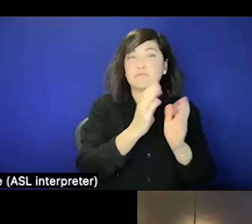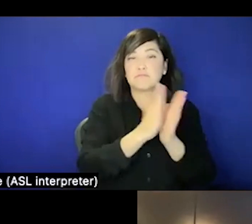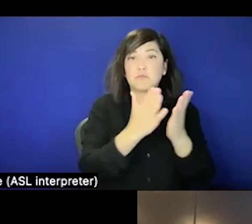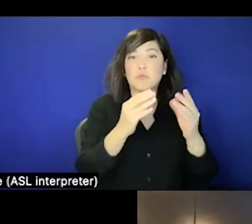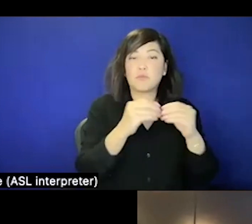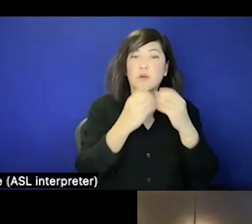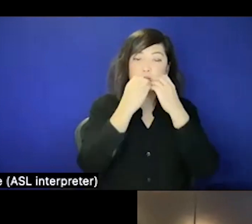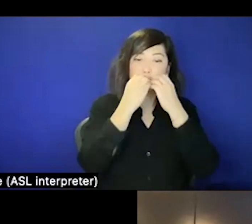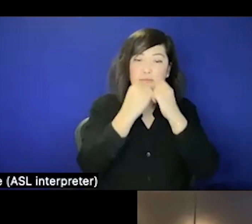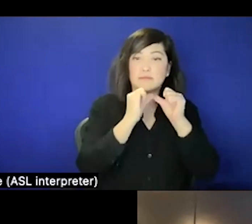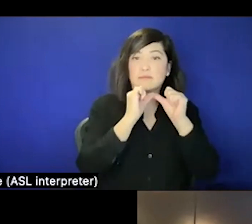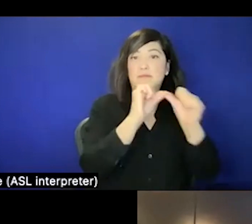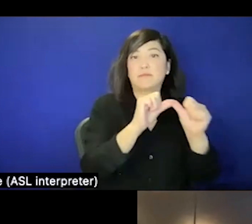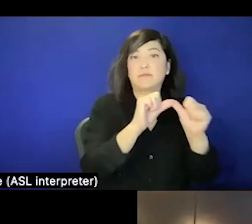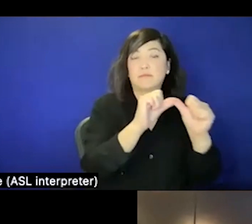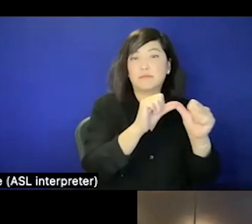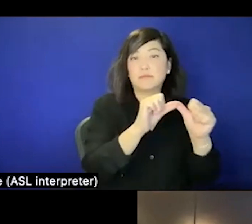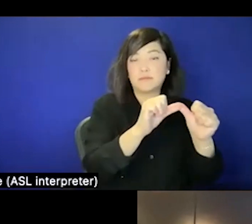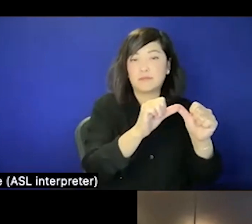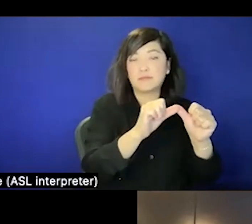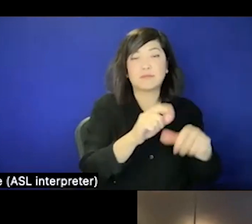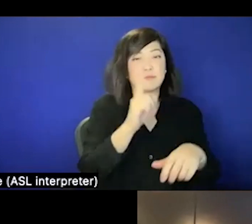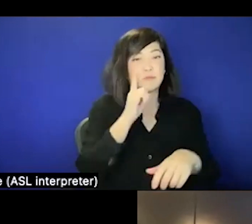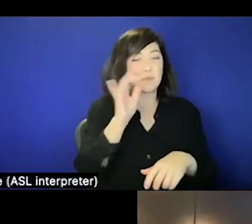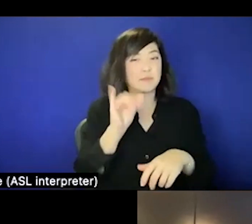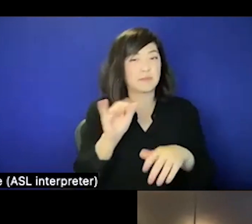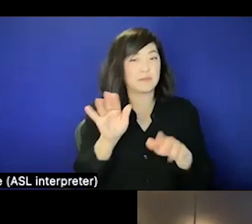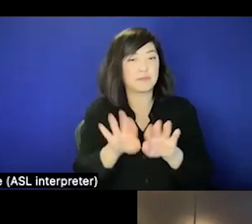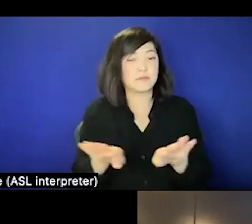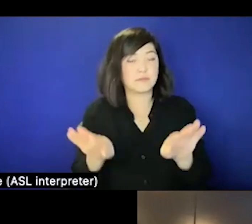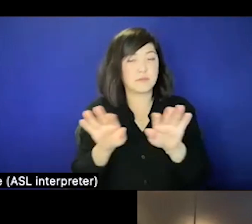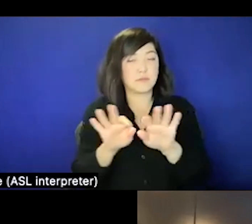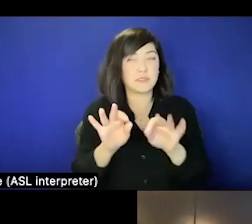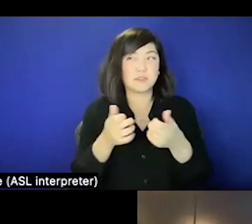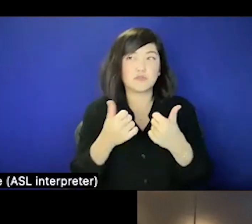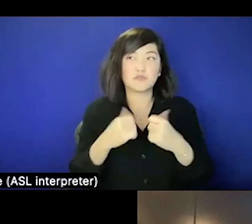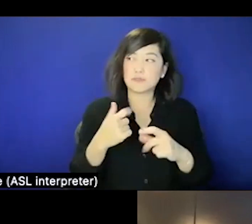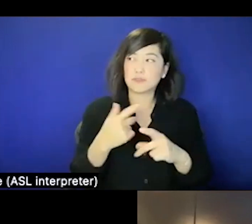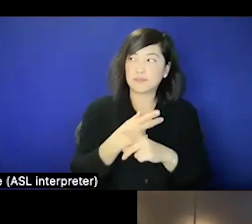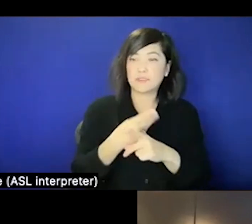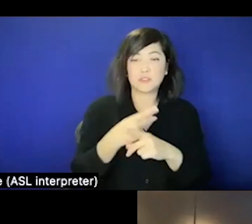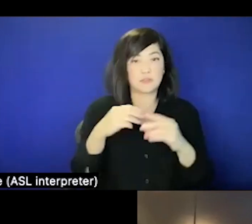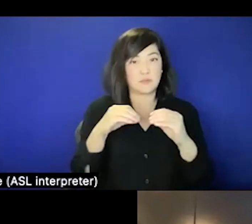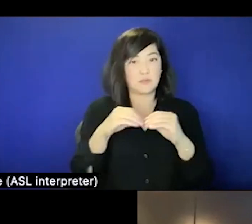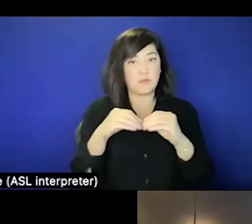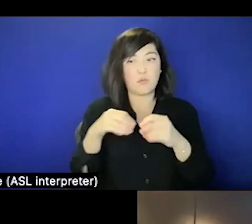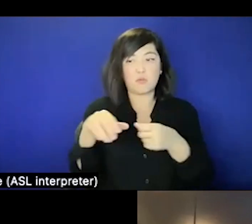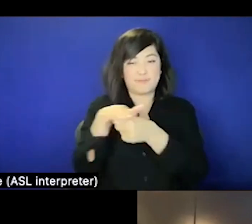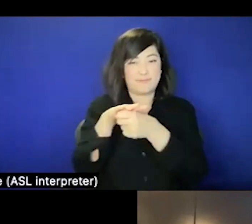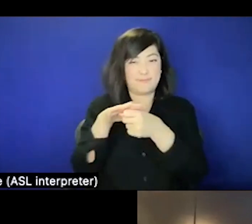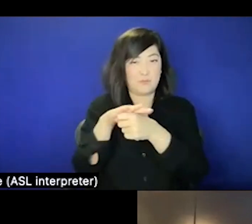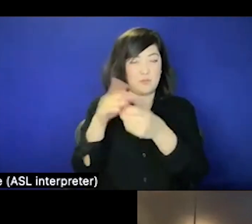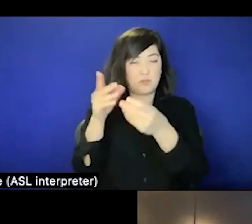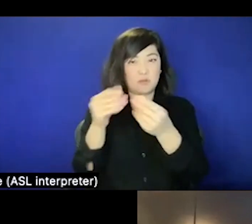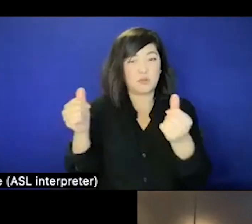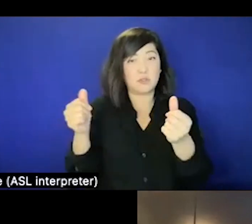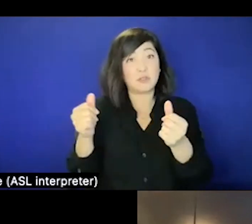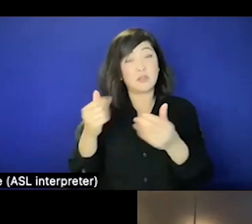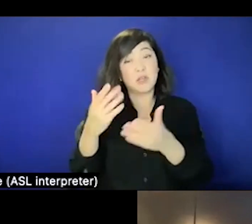important to have local solutions. Some of them might be inventory-based, but I think a fair